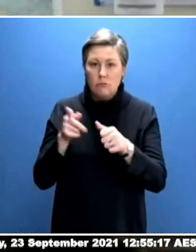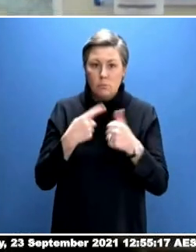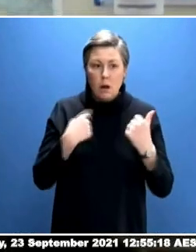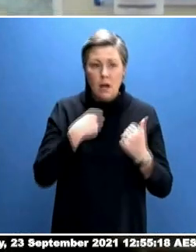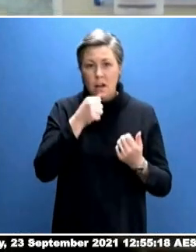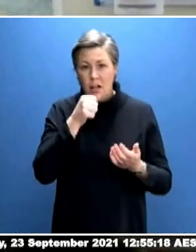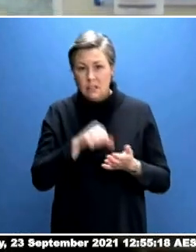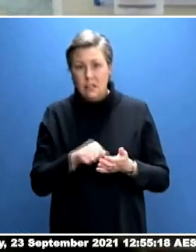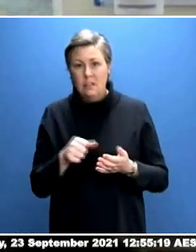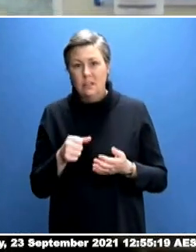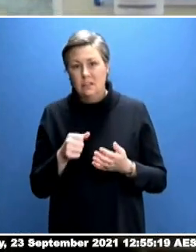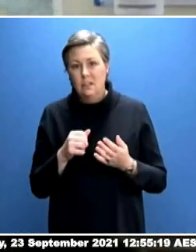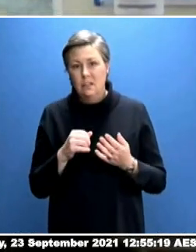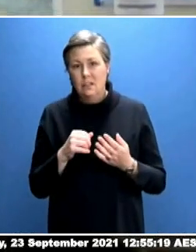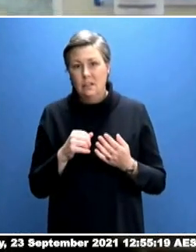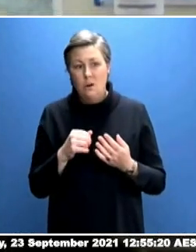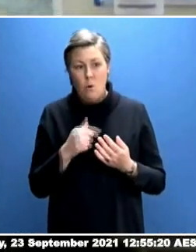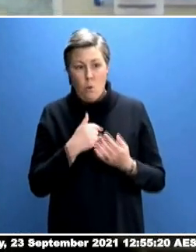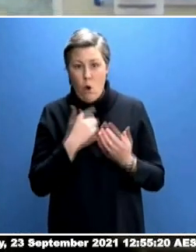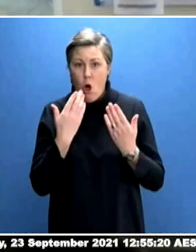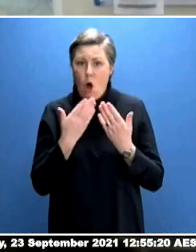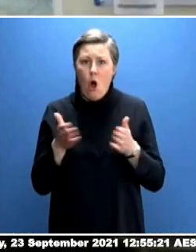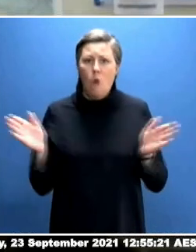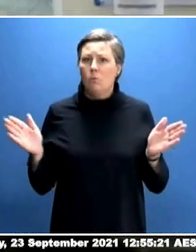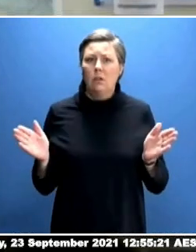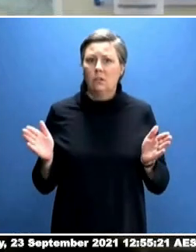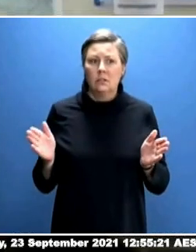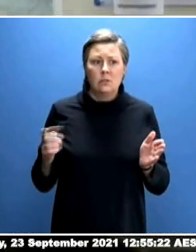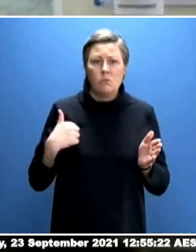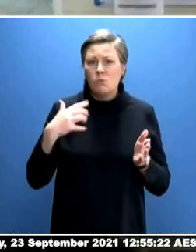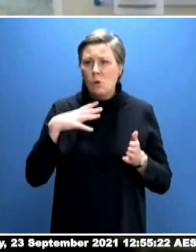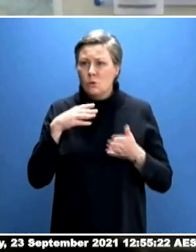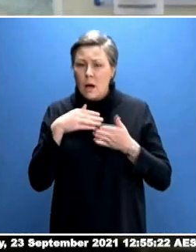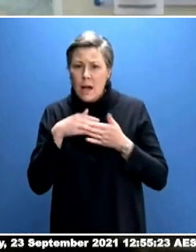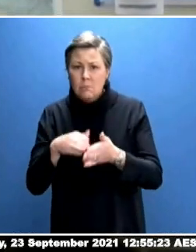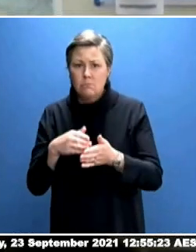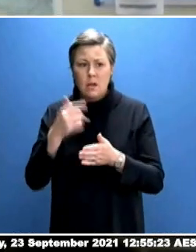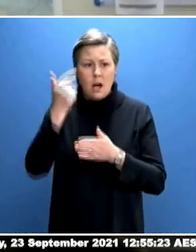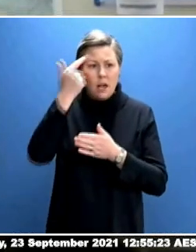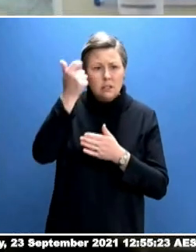again, we're open to in any way being able to contribute to airing our views,